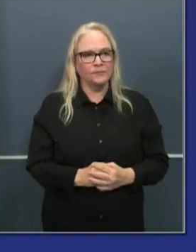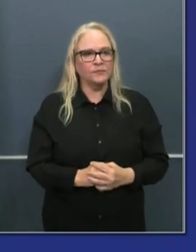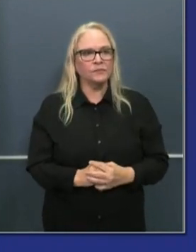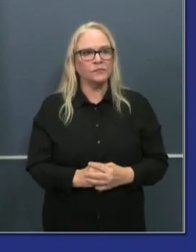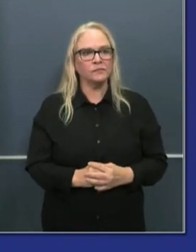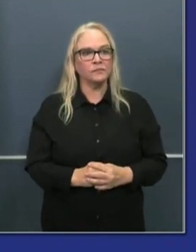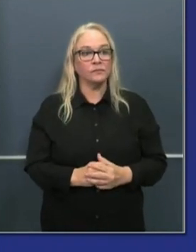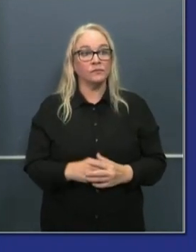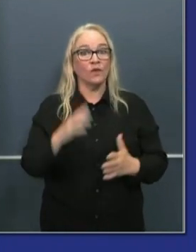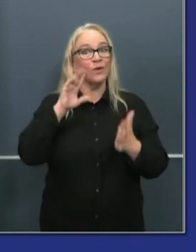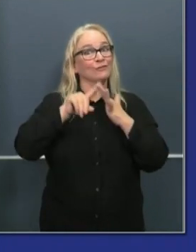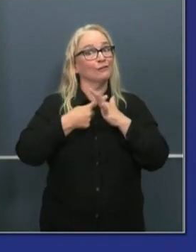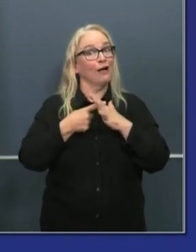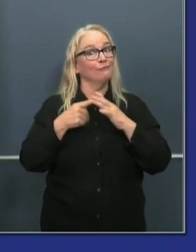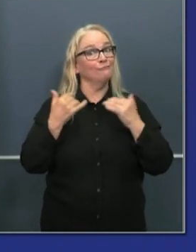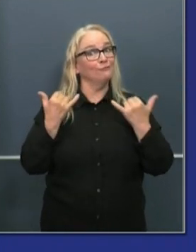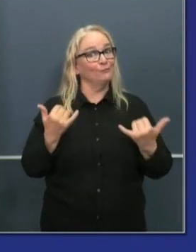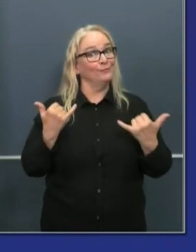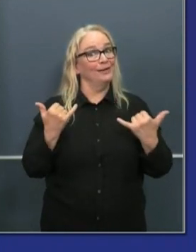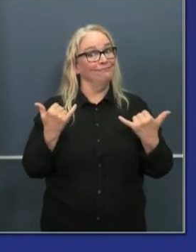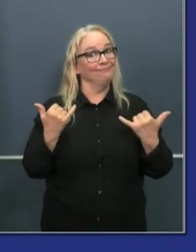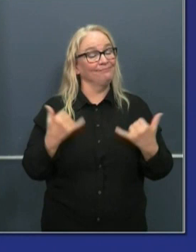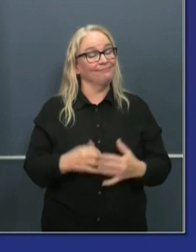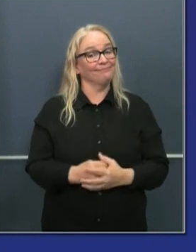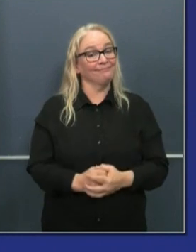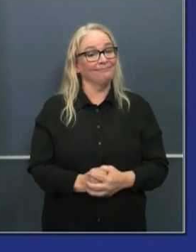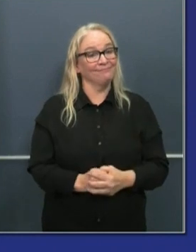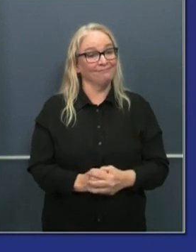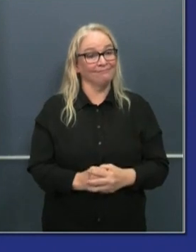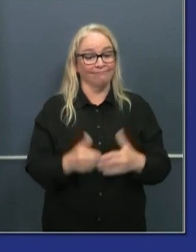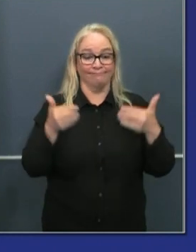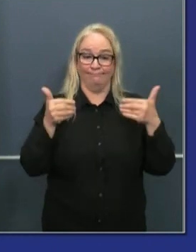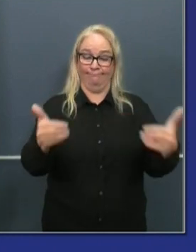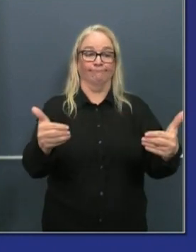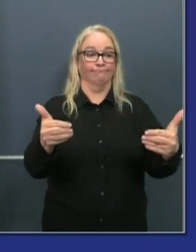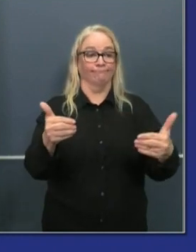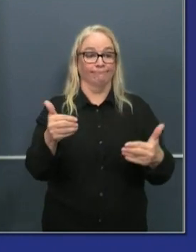THE CASE WE NEED TO FORCE THROUGH CITATION OR OTHER KINDS OF ACTION THOSE ENTITIES, WE